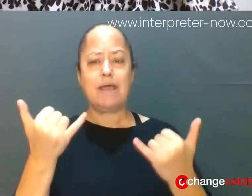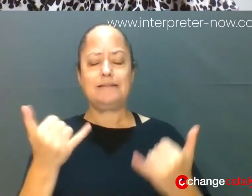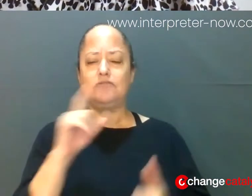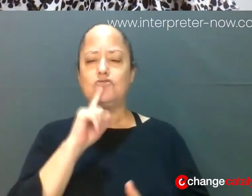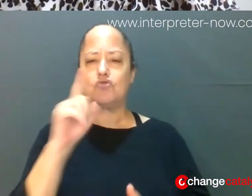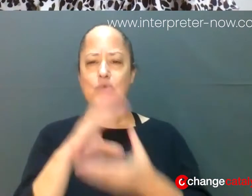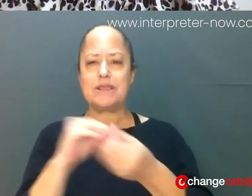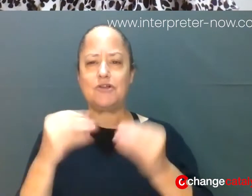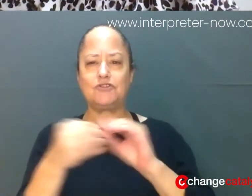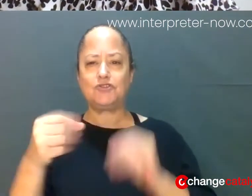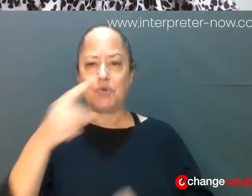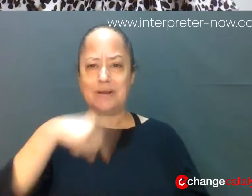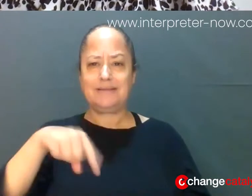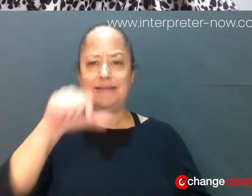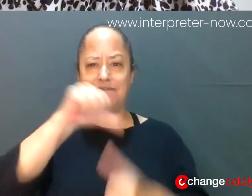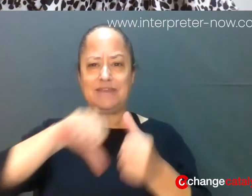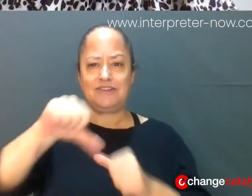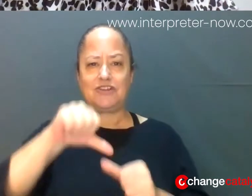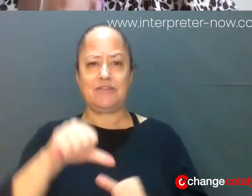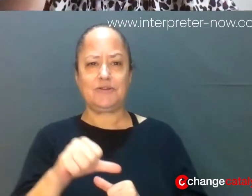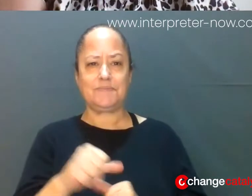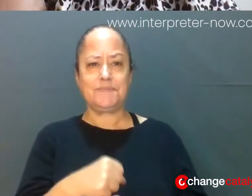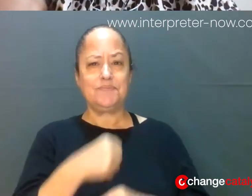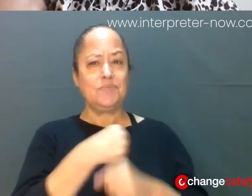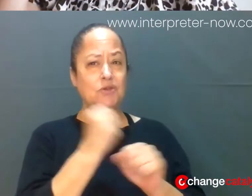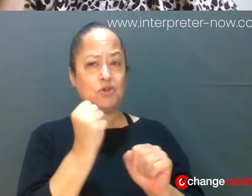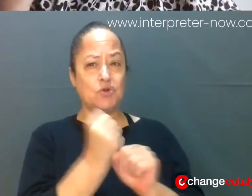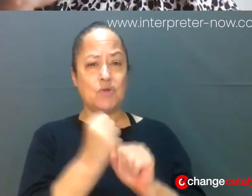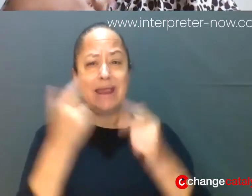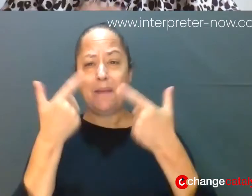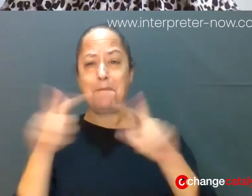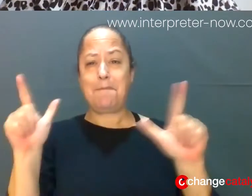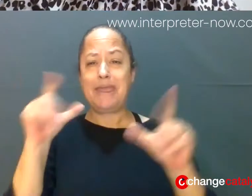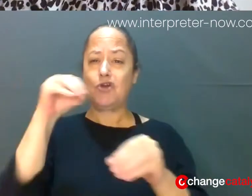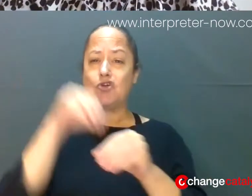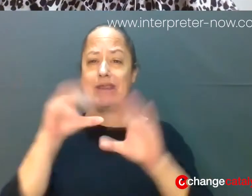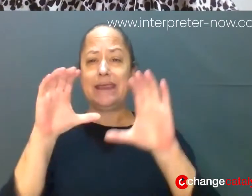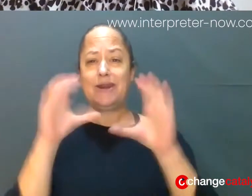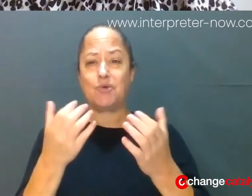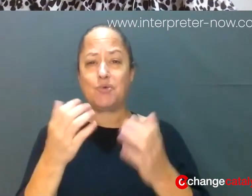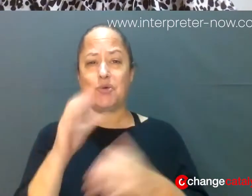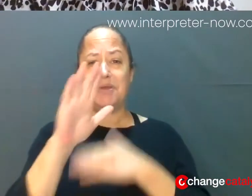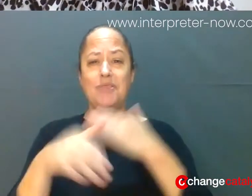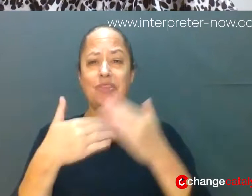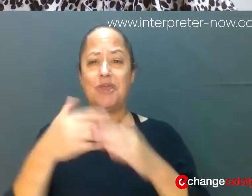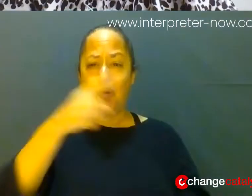We can re-create this bigger in-group, right? The whole circle is the in-group there.